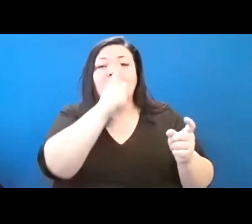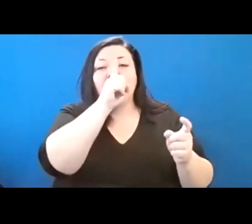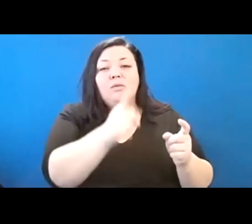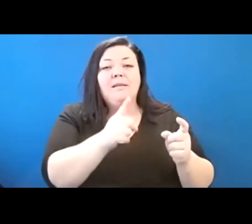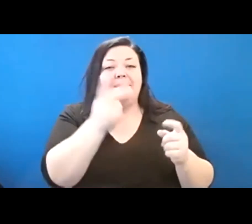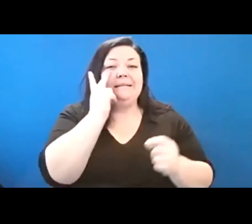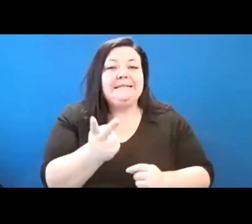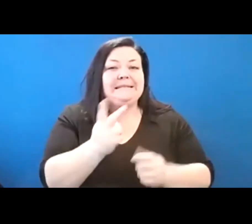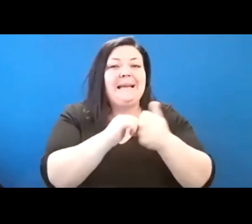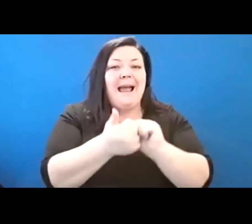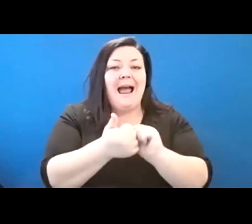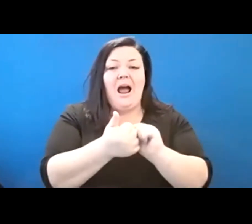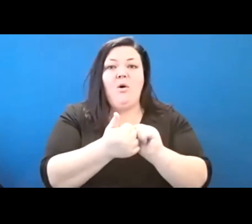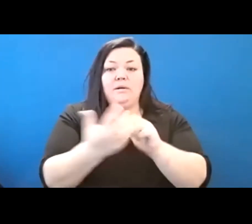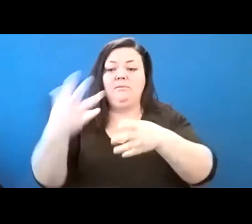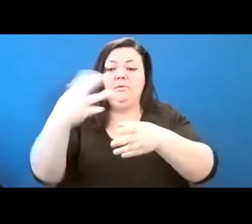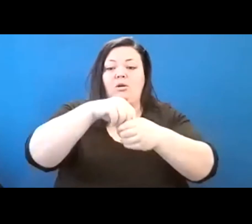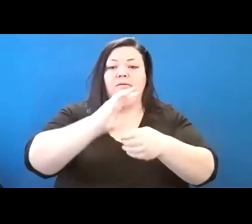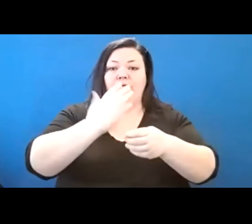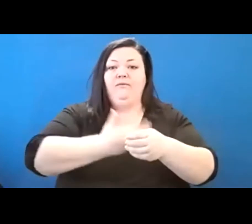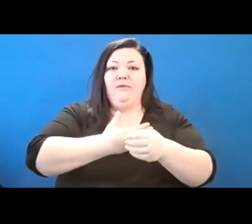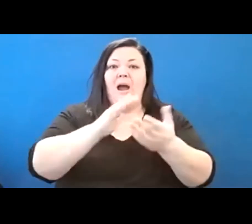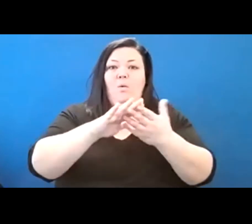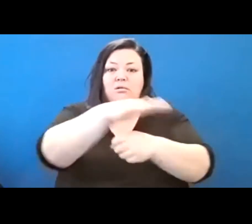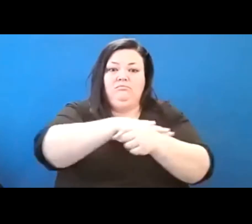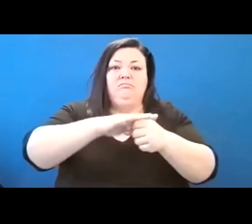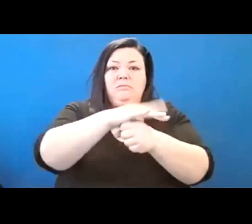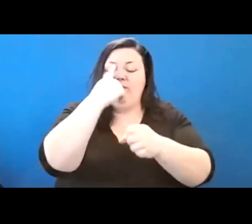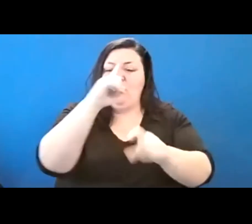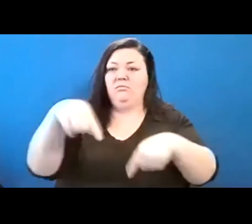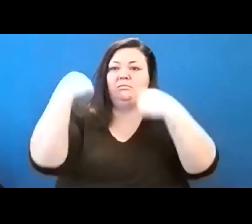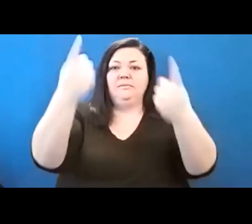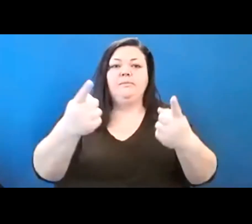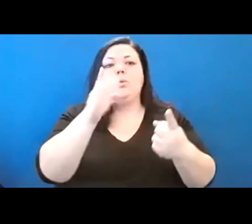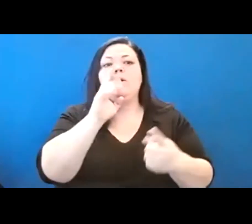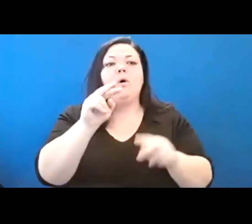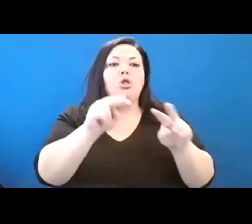how it's been a part of our landscape for a long time uh we're going to look at some modern classic